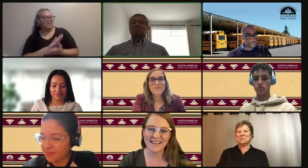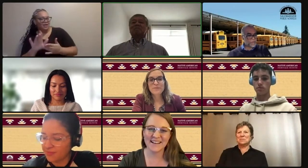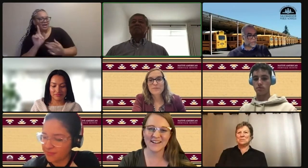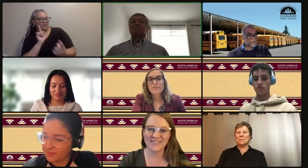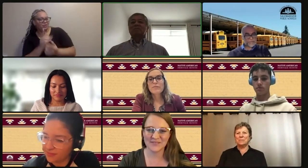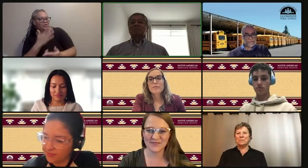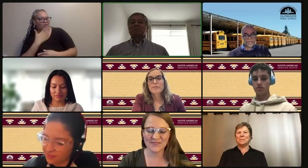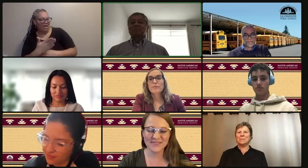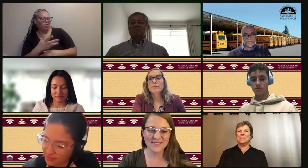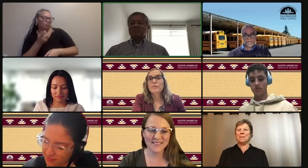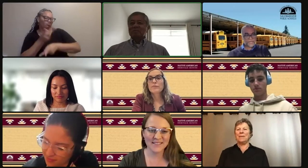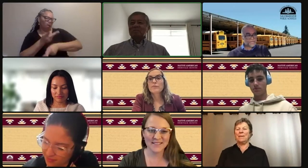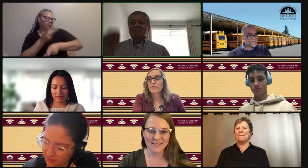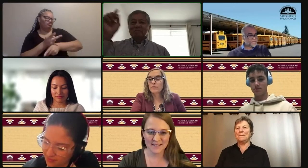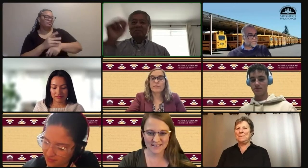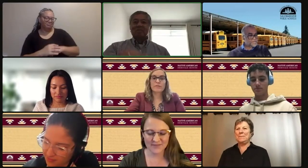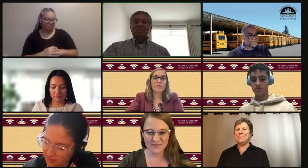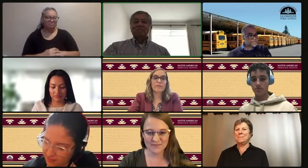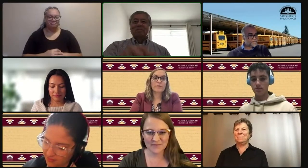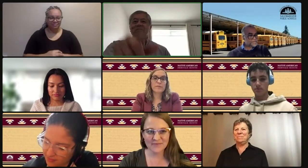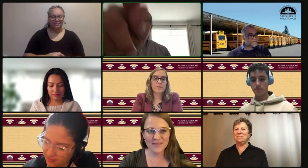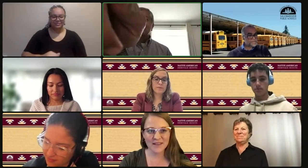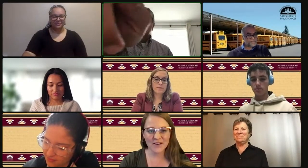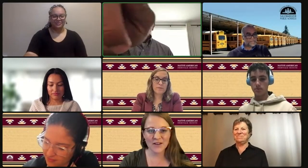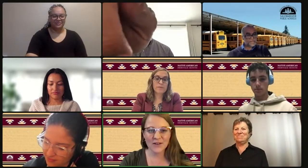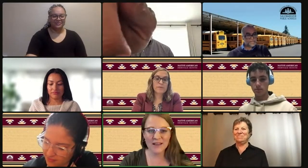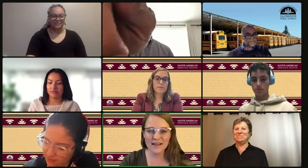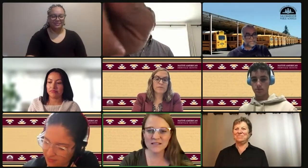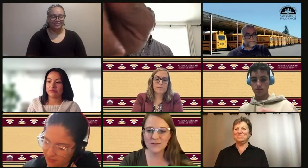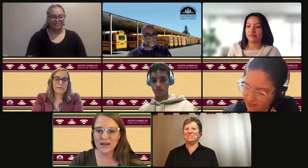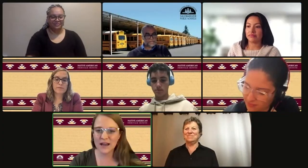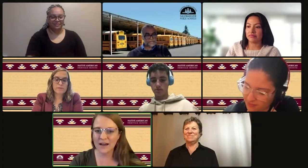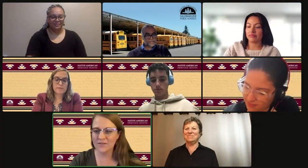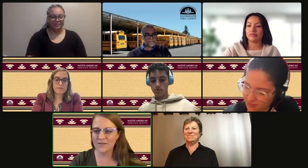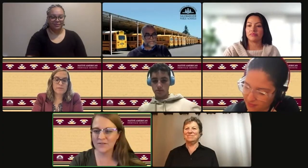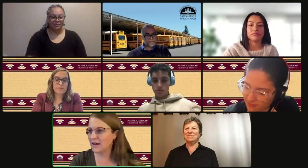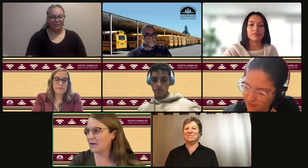SO THANK YOU SO MUCH FOR BEING HERE. IT'S REALLY NIC TO MEET YOU.